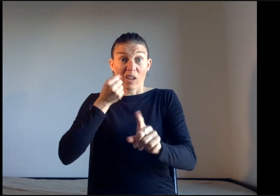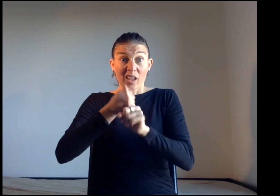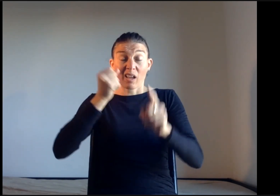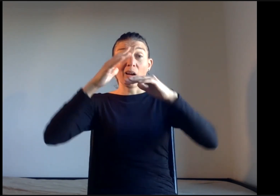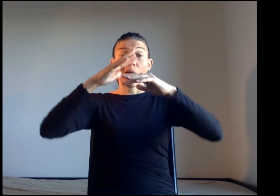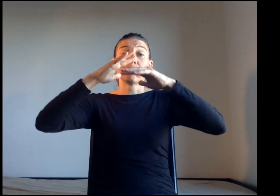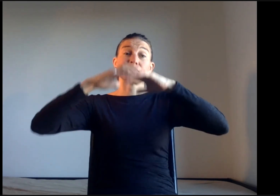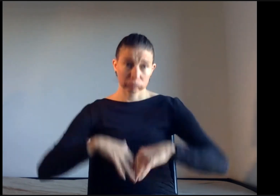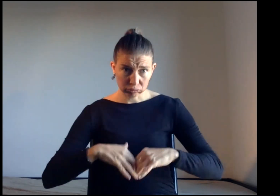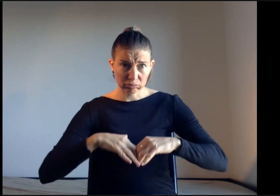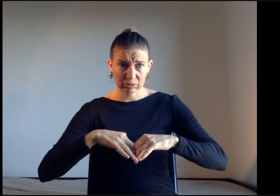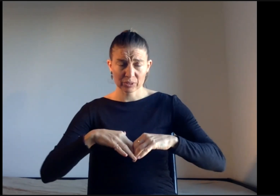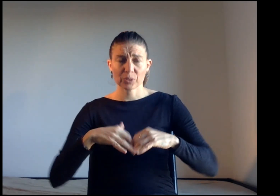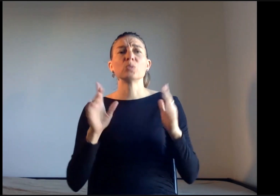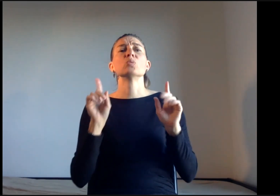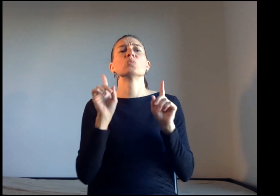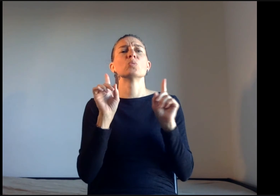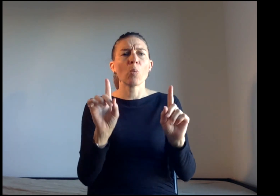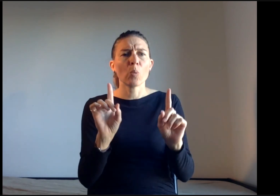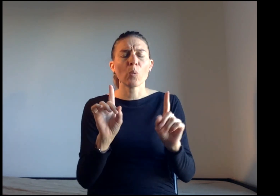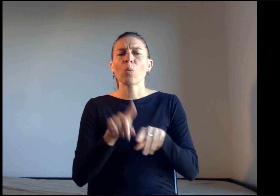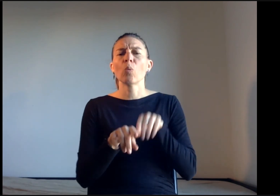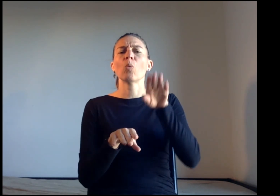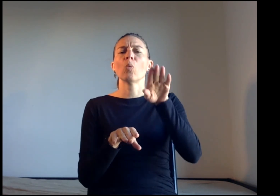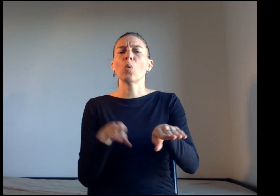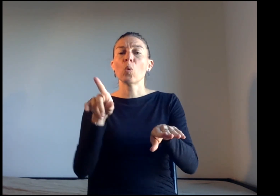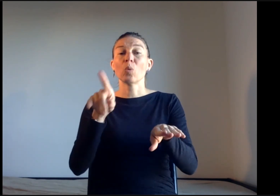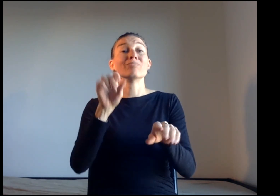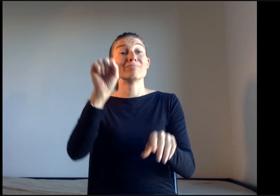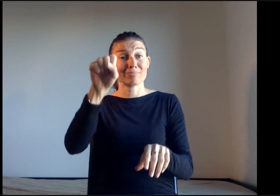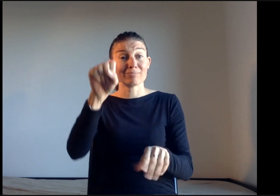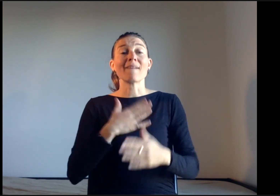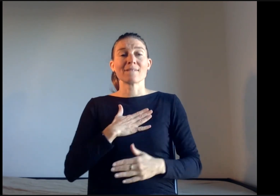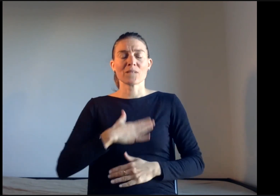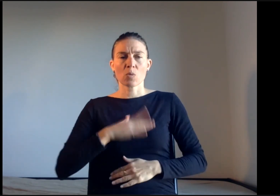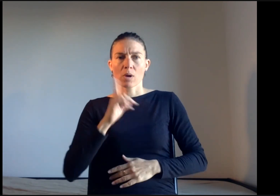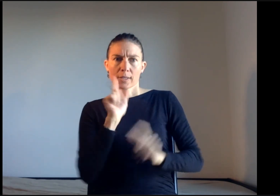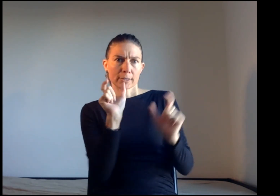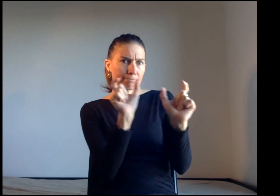Have these security measures taken into account students,